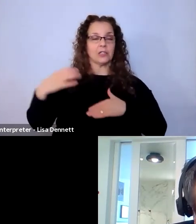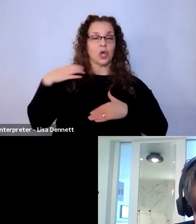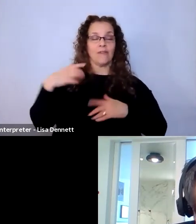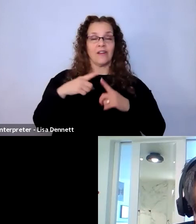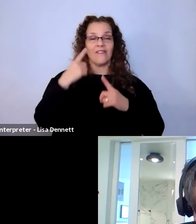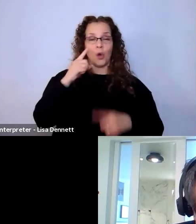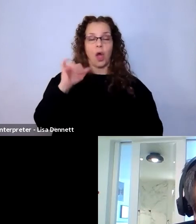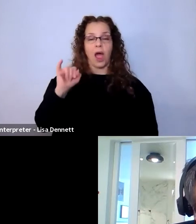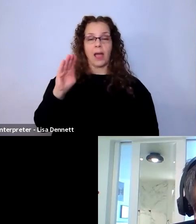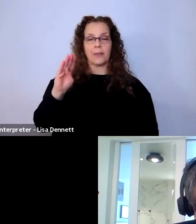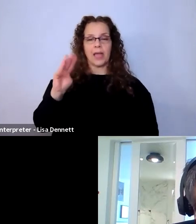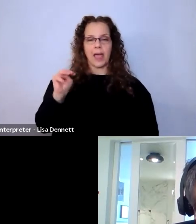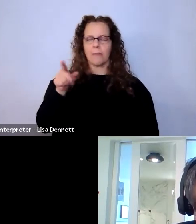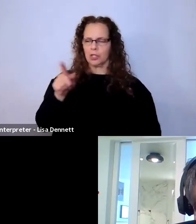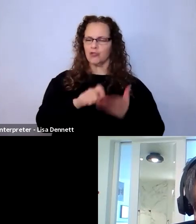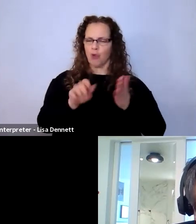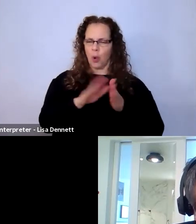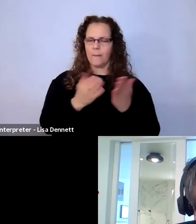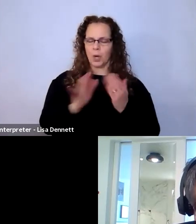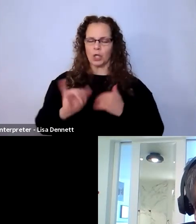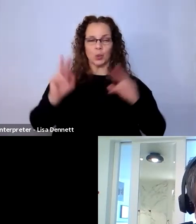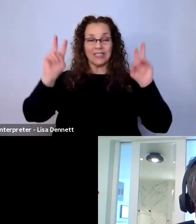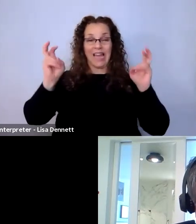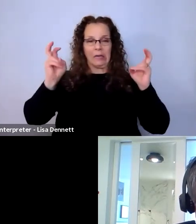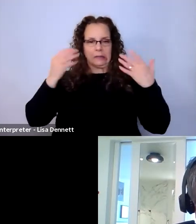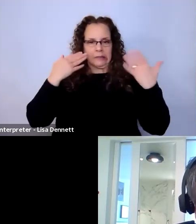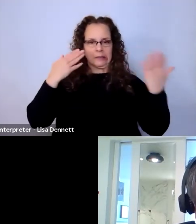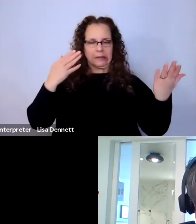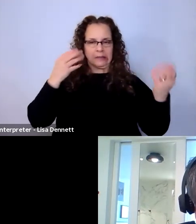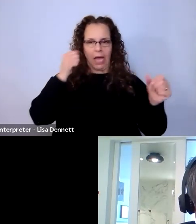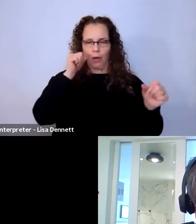It also escapes me my name i've got escapes me because I got so much going